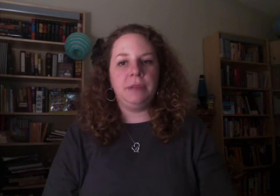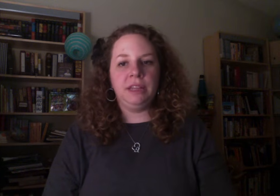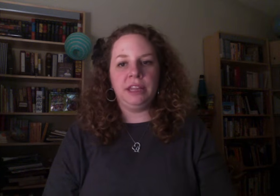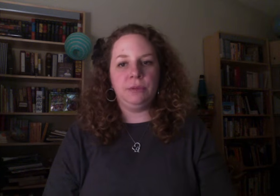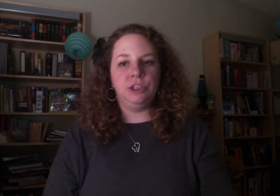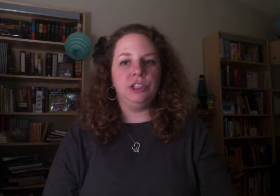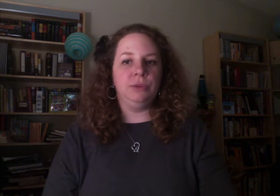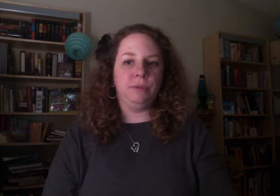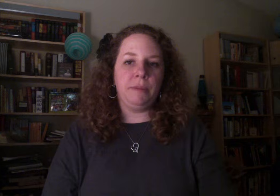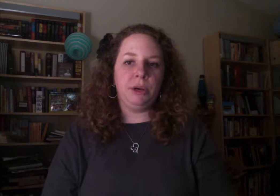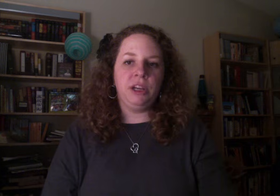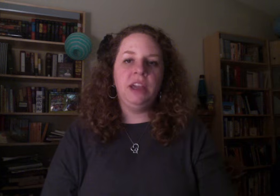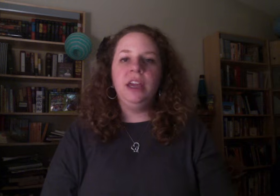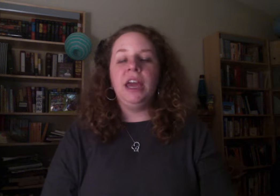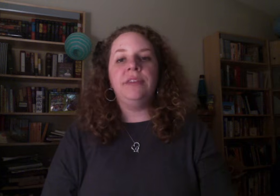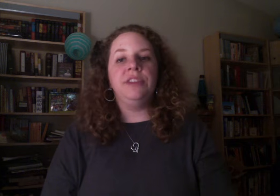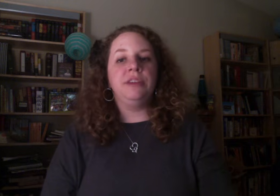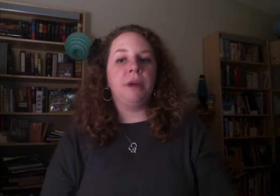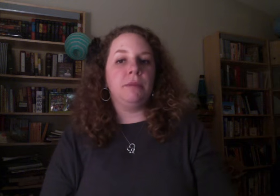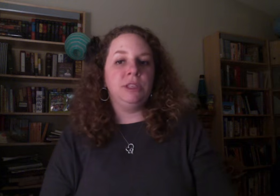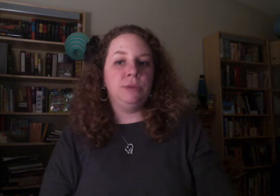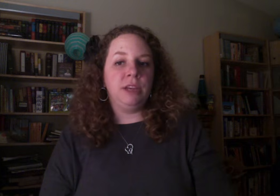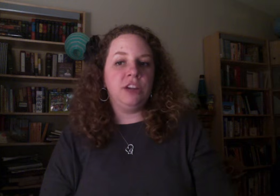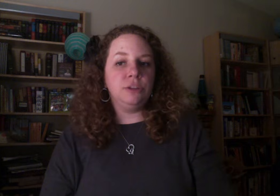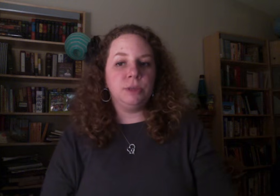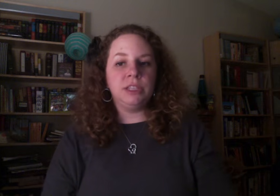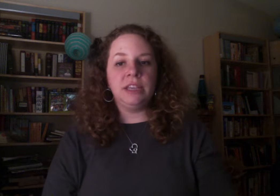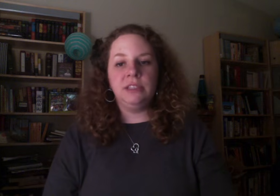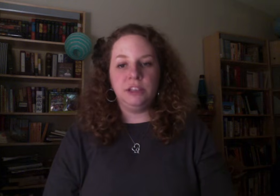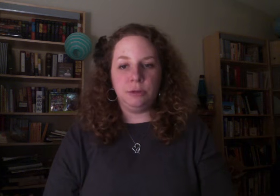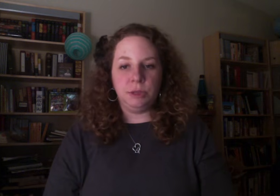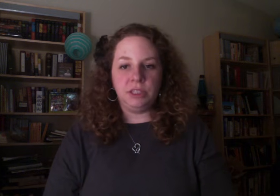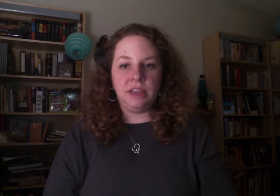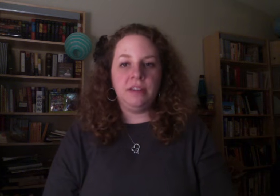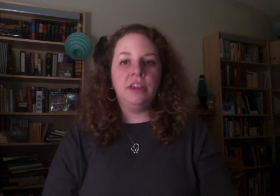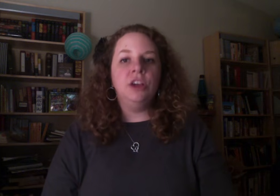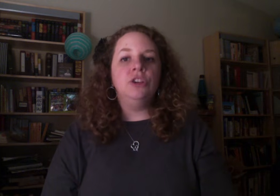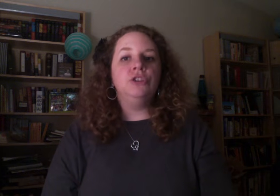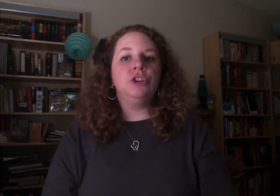many languages you remember, and then the amount between 100% and 0%.